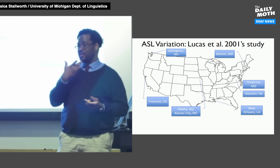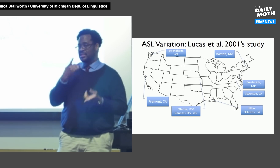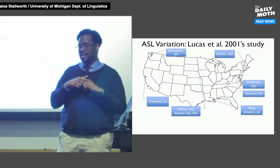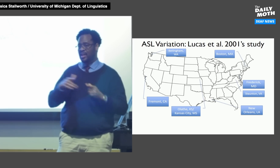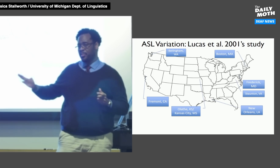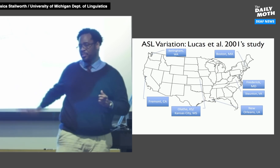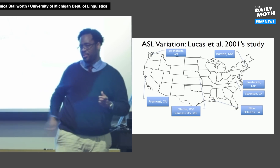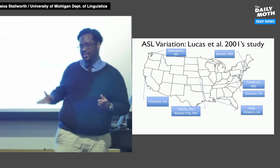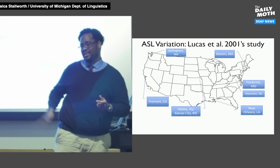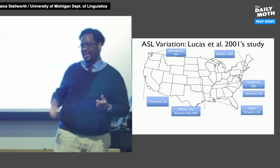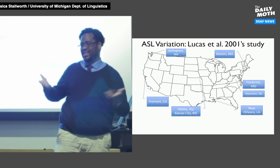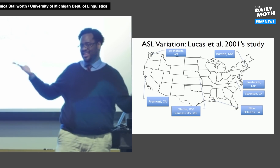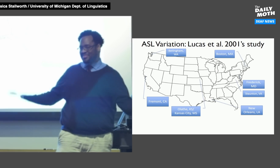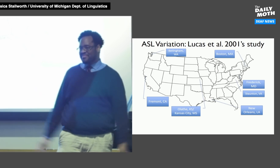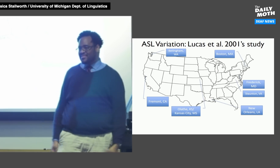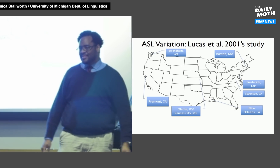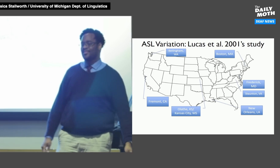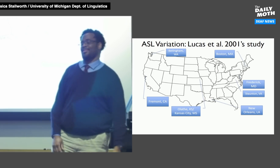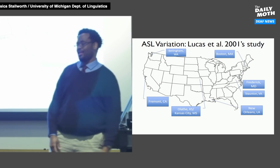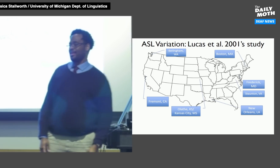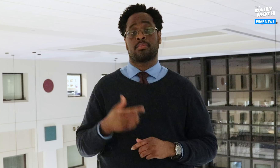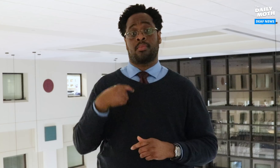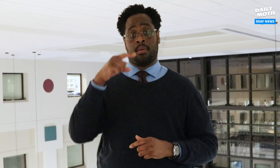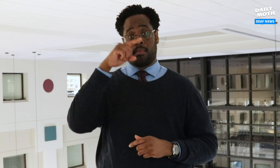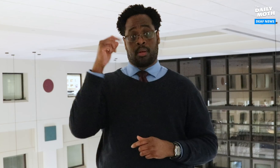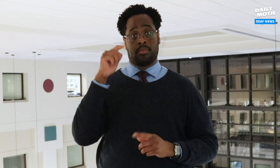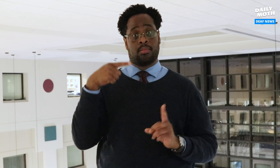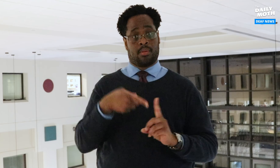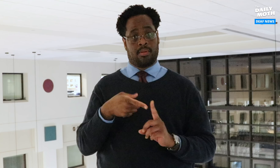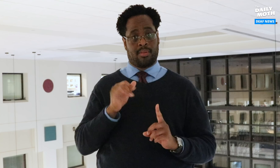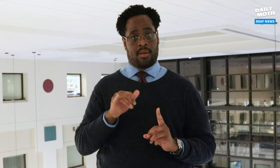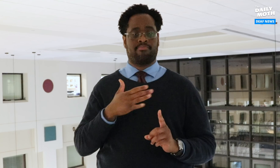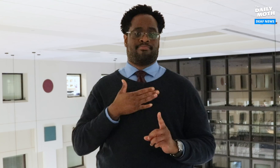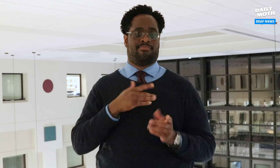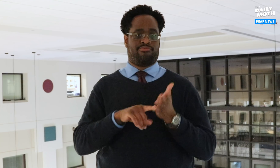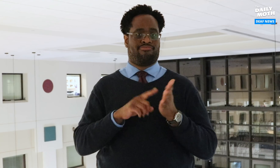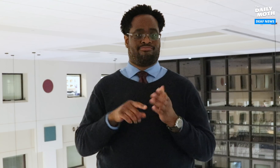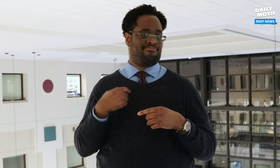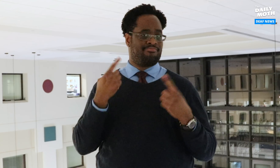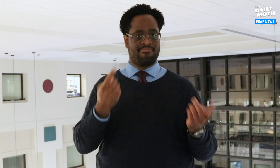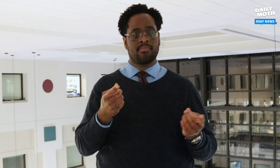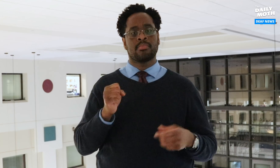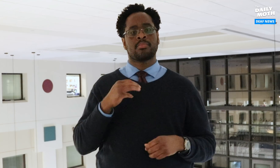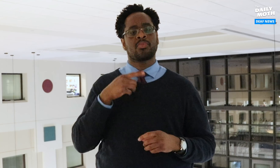One of my favorite ones is this (shows sign.) Black ASL is what I've researched for some time now.